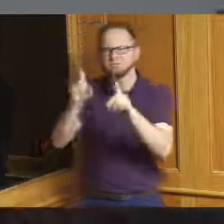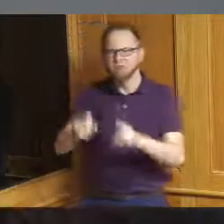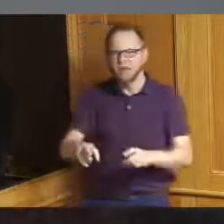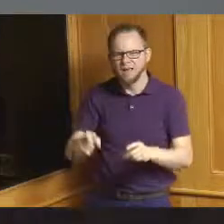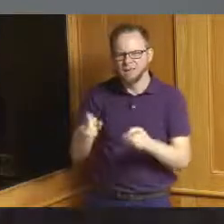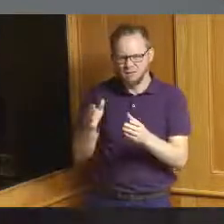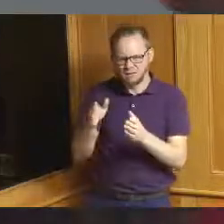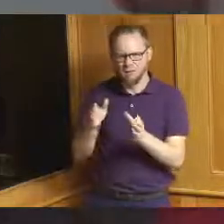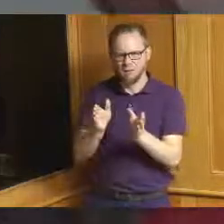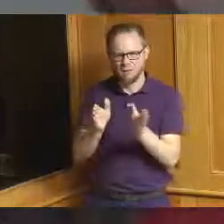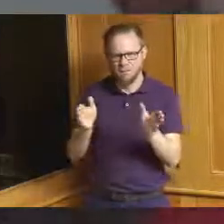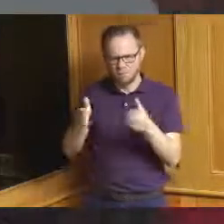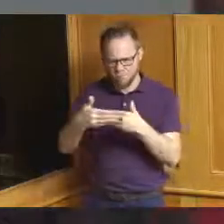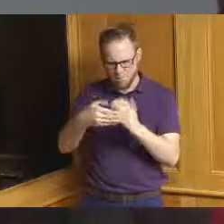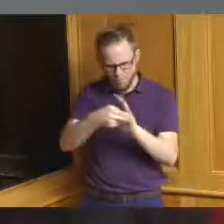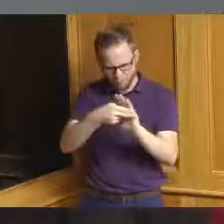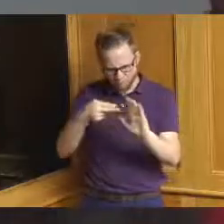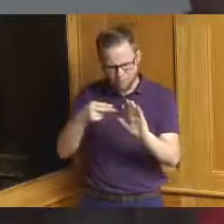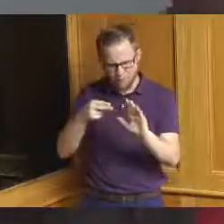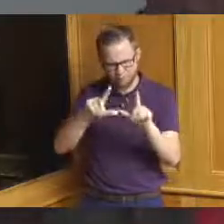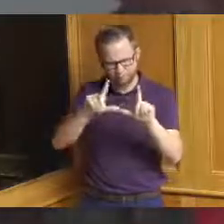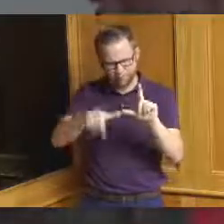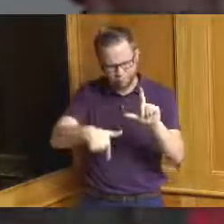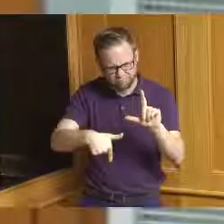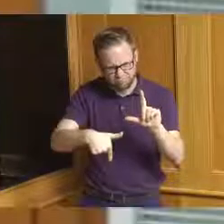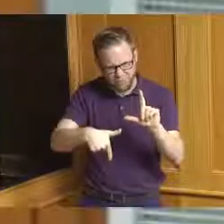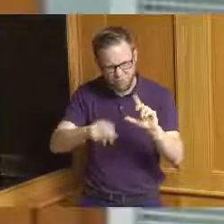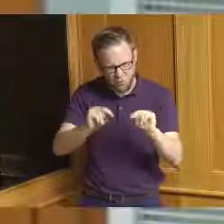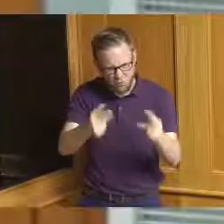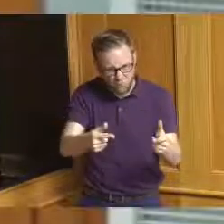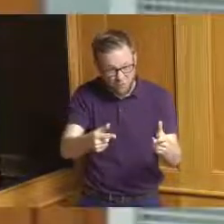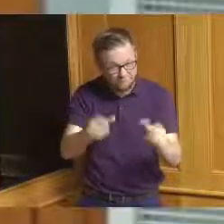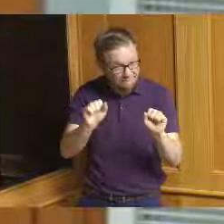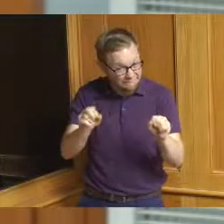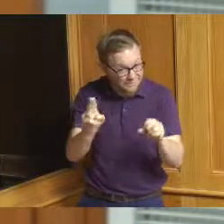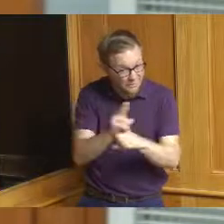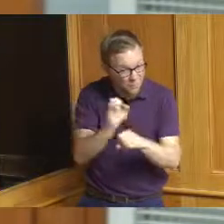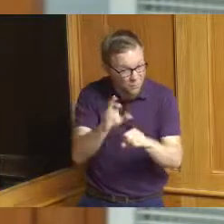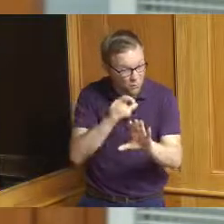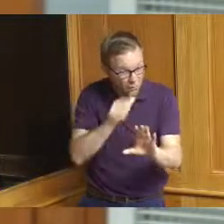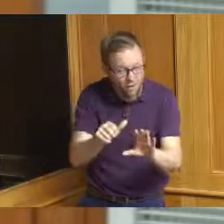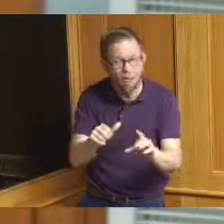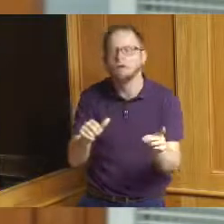longer usable great question so all of the binax now home test kits received the federal extension